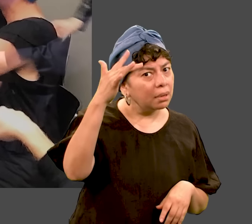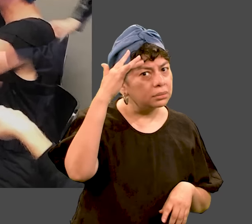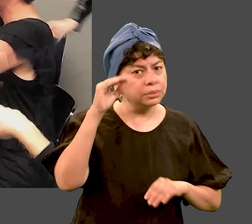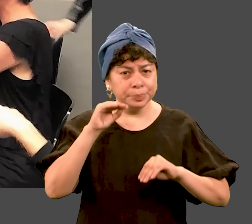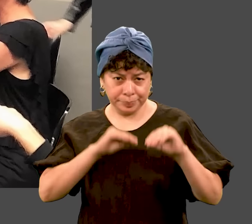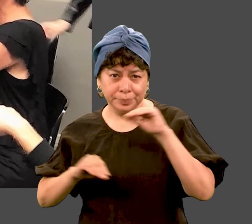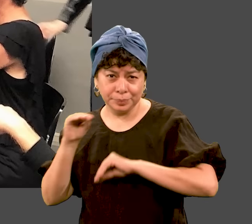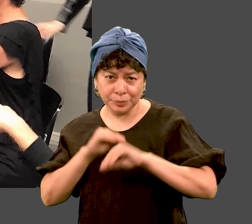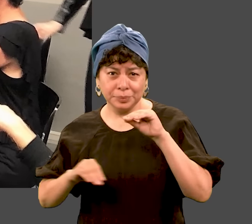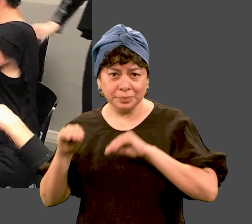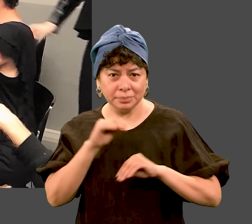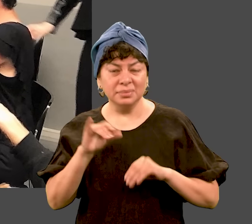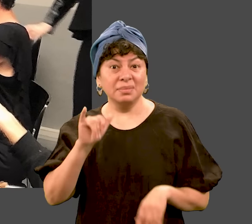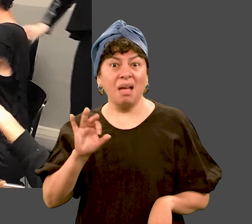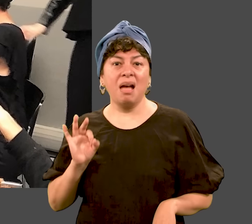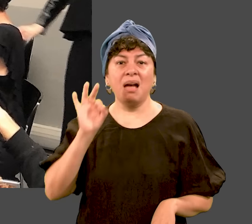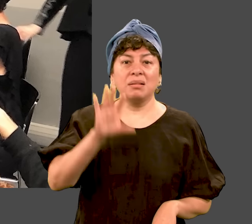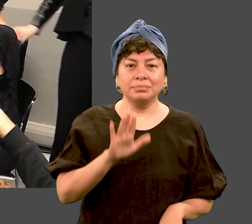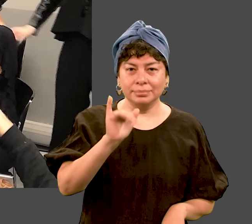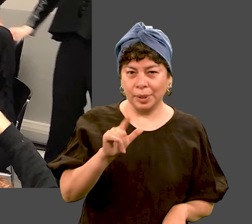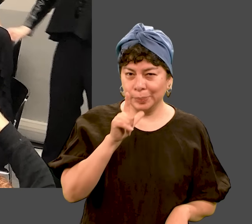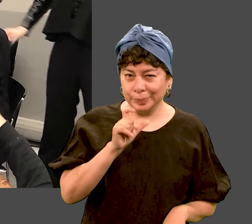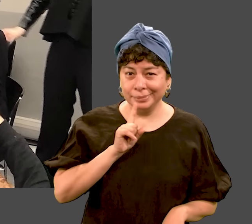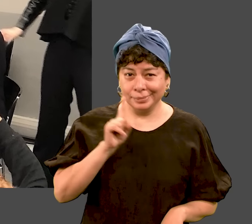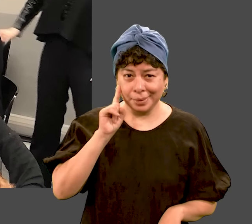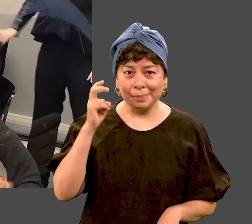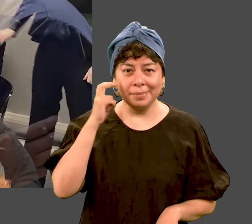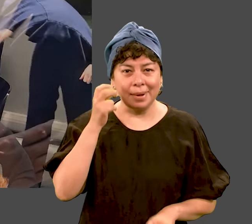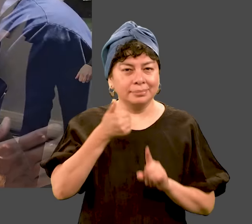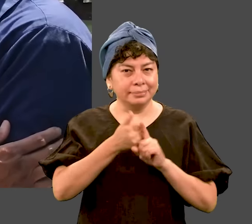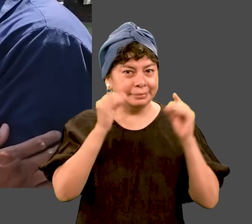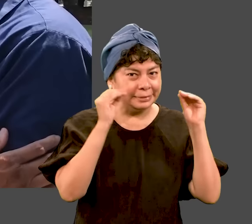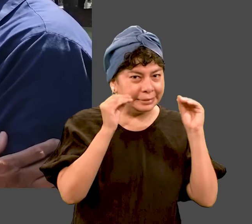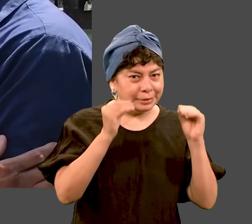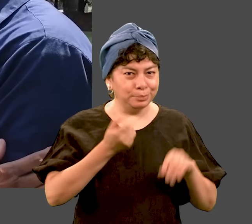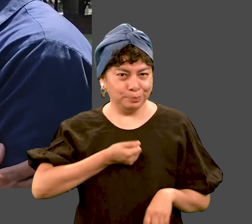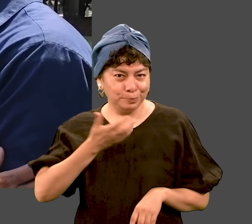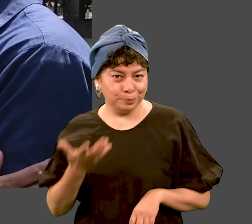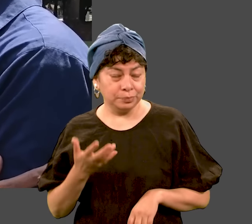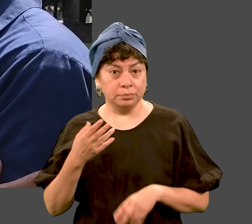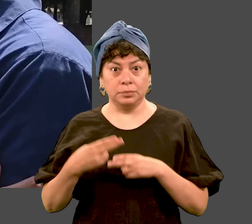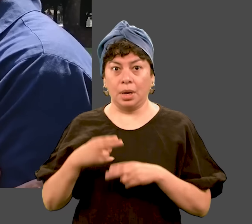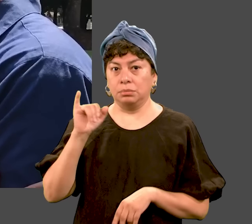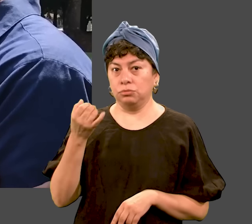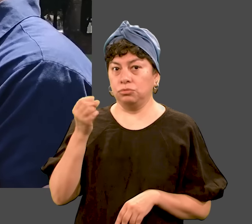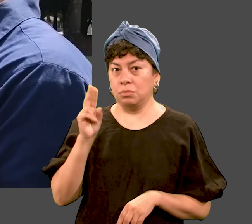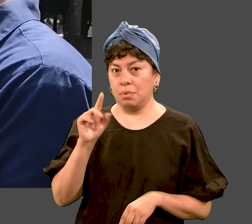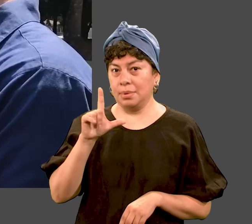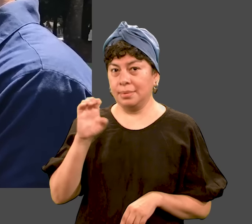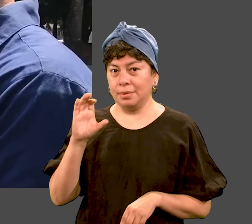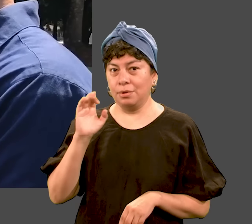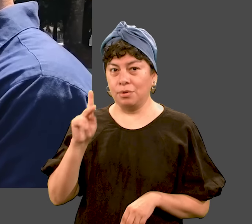the antidote to what DeafBlind historian, scholar, and poet John Lee Clark has termed distantism,